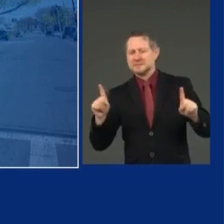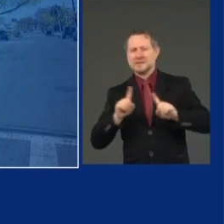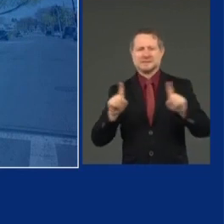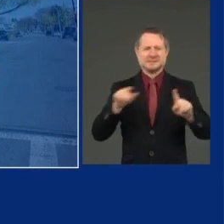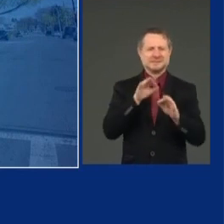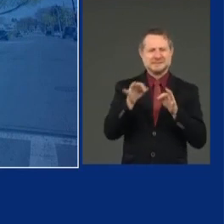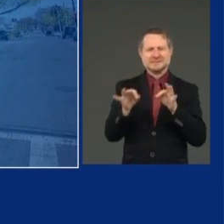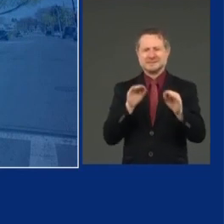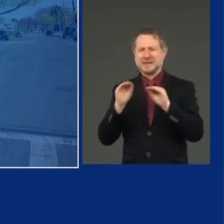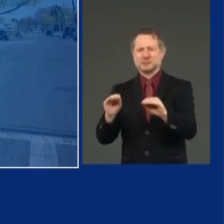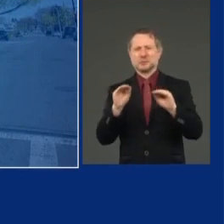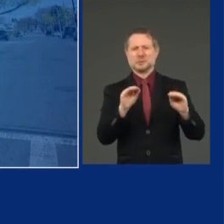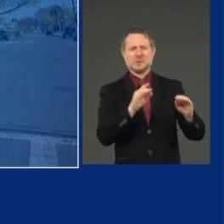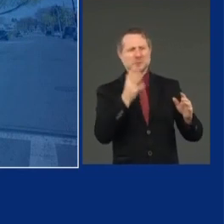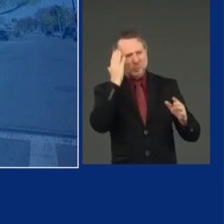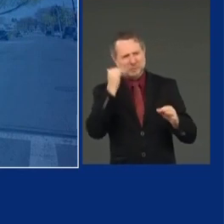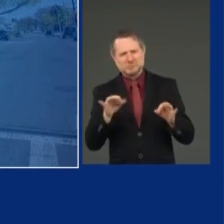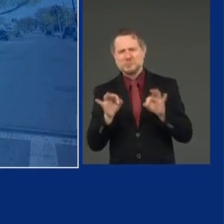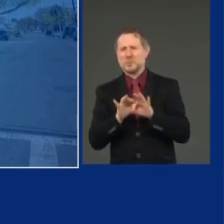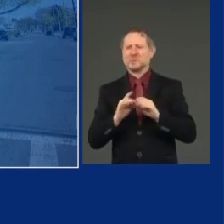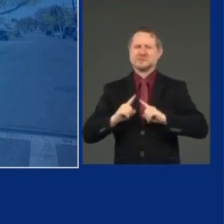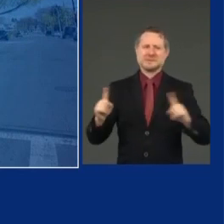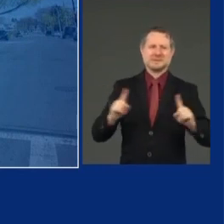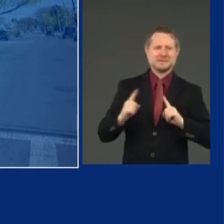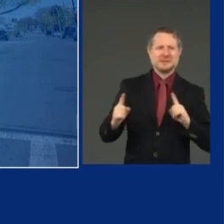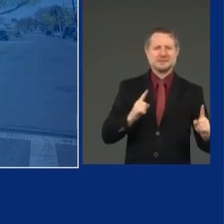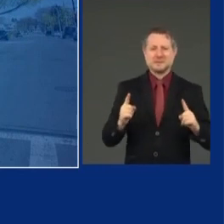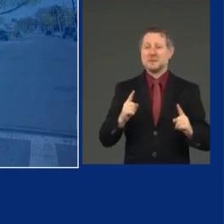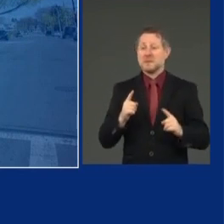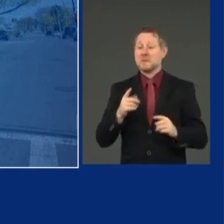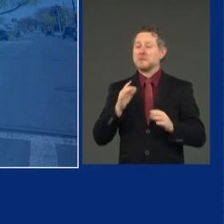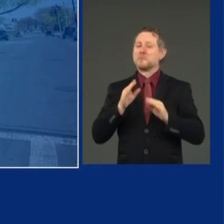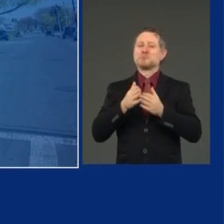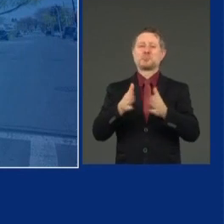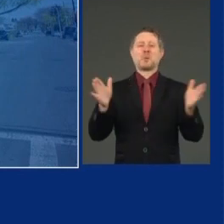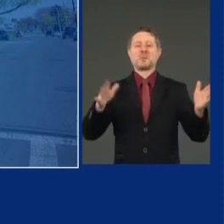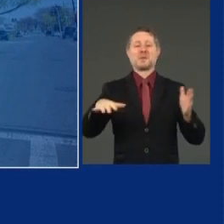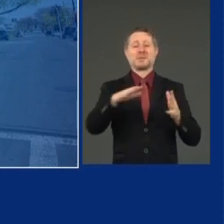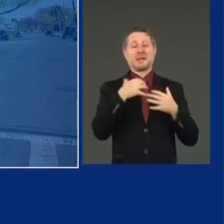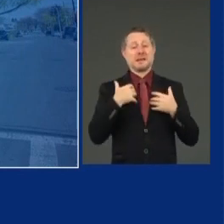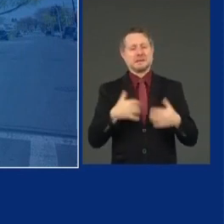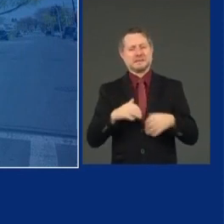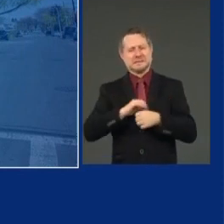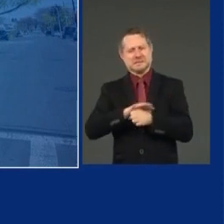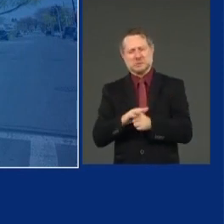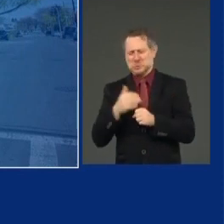SANITIZER INTO THE COMMUNITY,